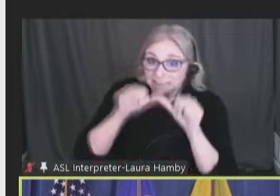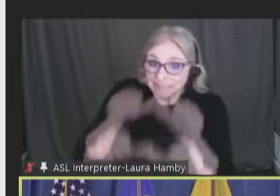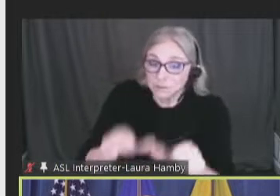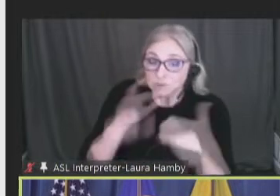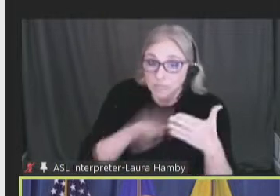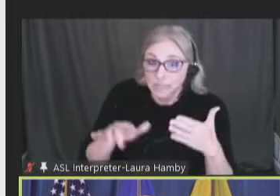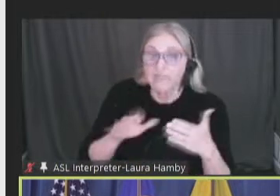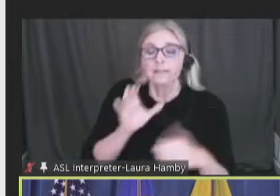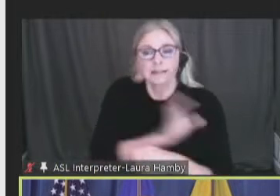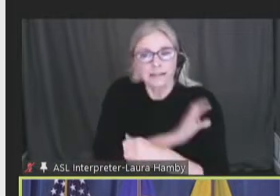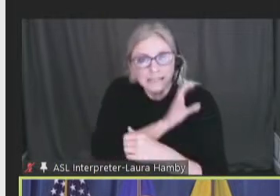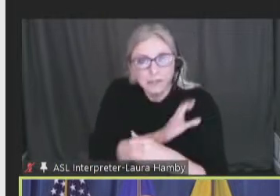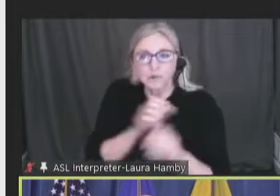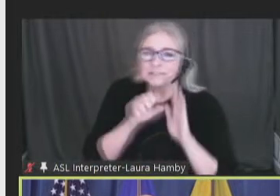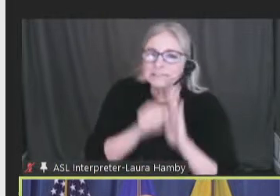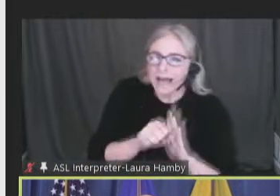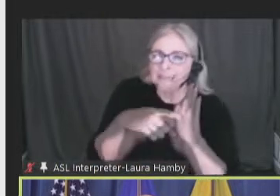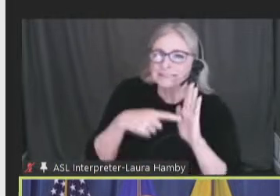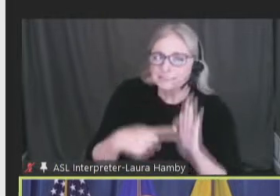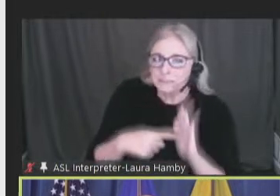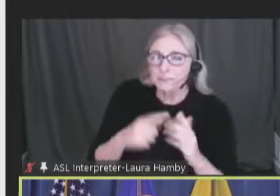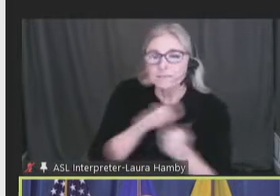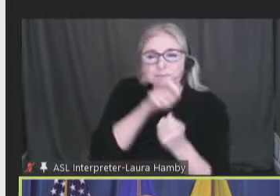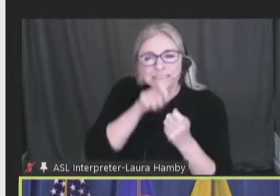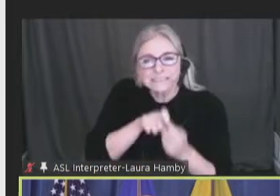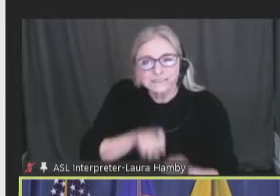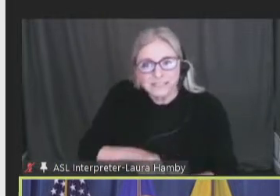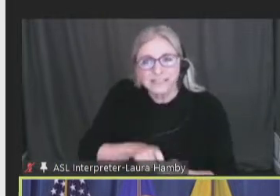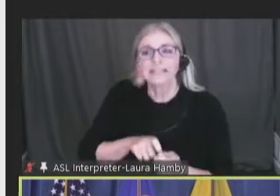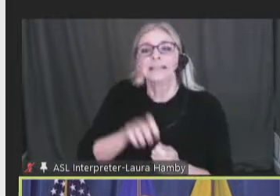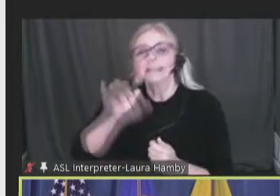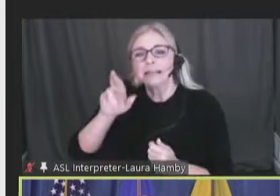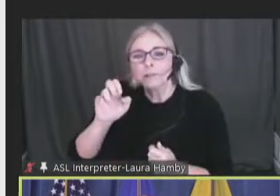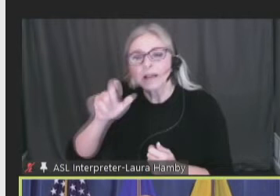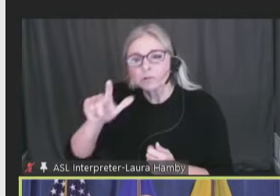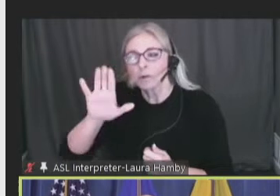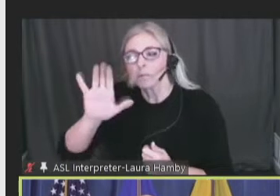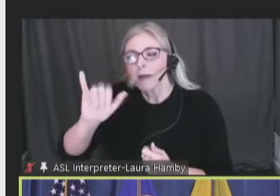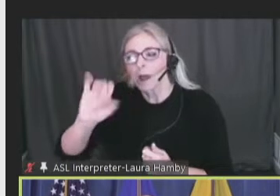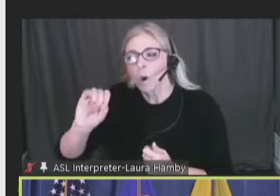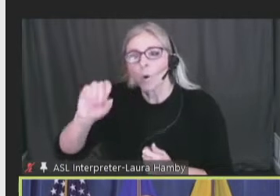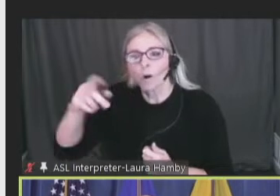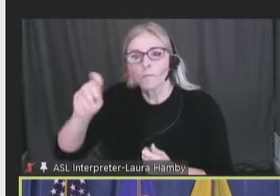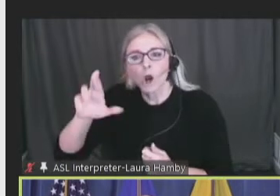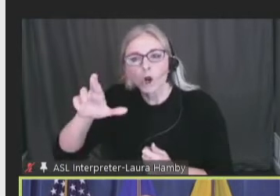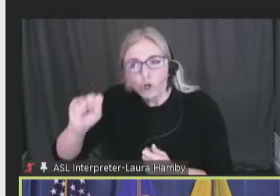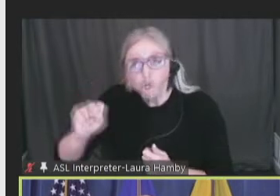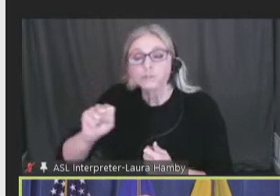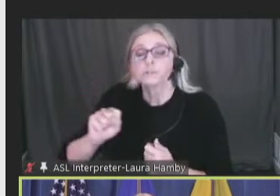signs and symptoms of specific immunological biomarkers, correlates of protection, and